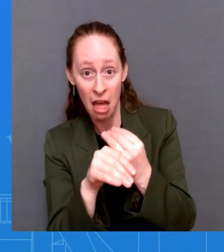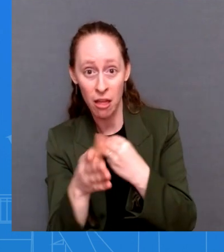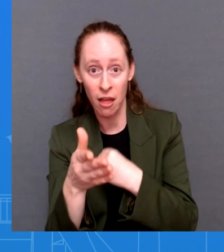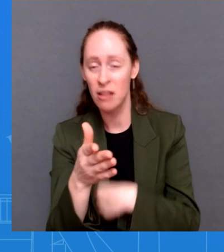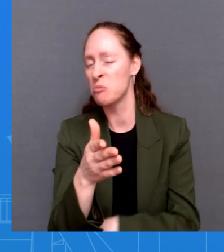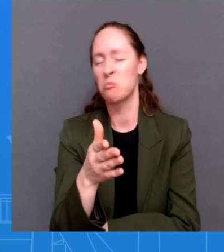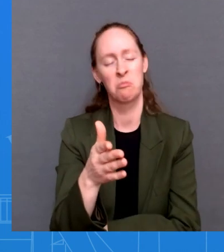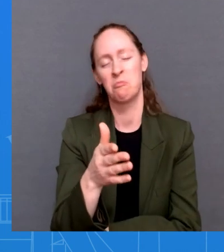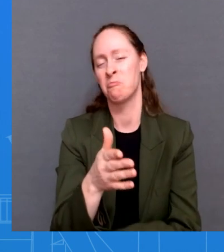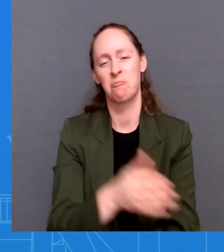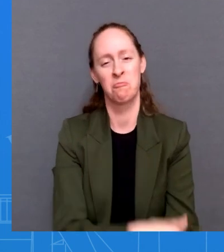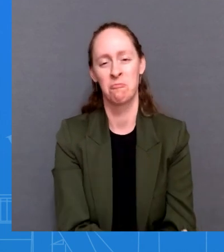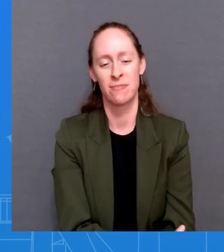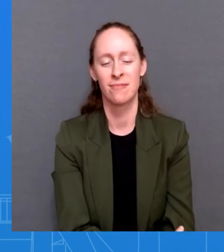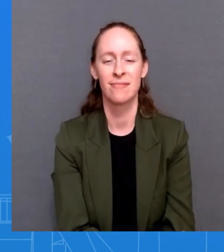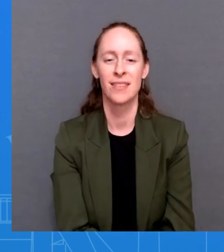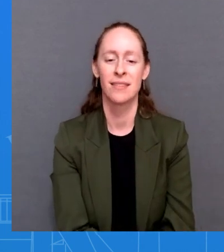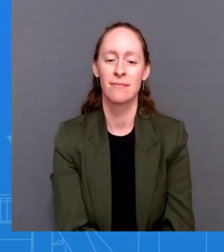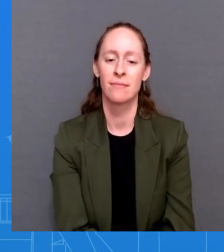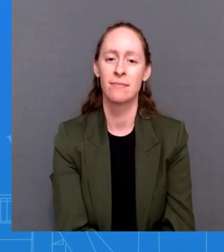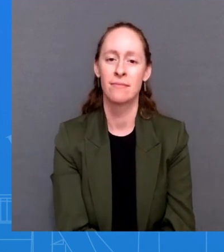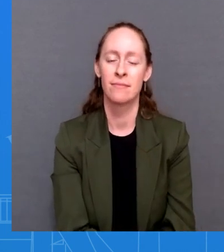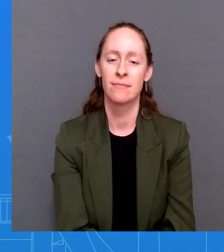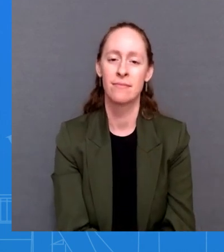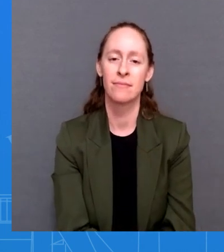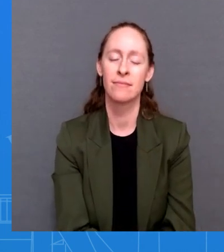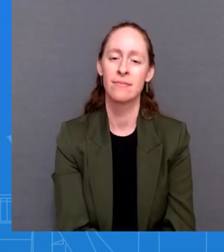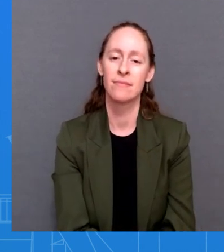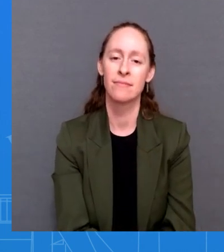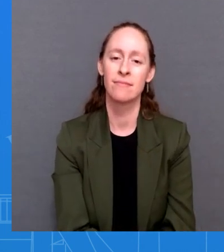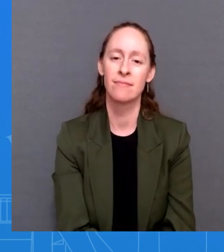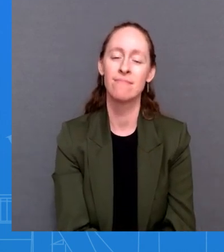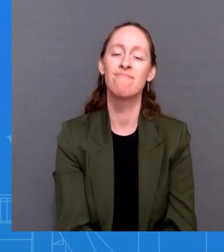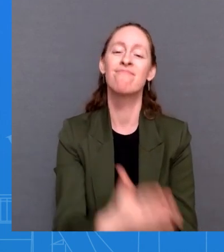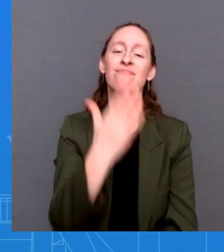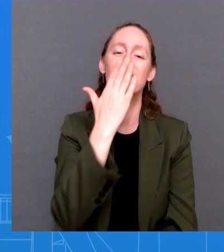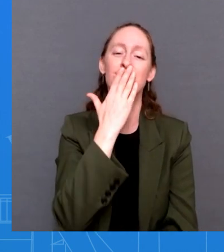Mr. Fenton: Well, thank you. This concludes our program today. Have a great weekend.